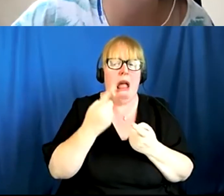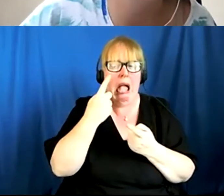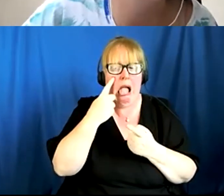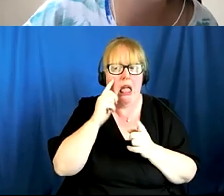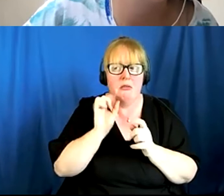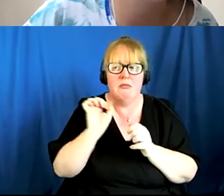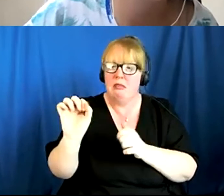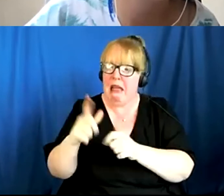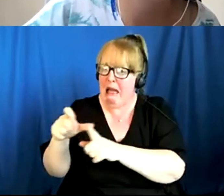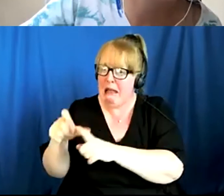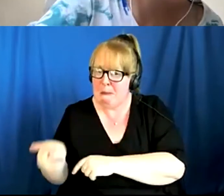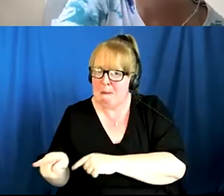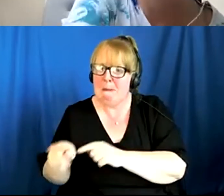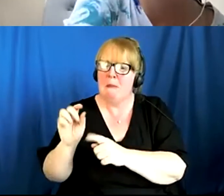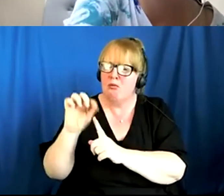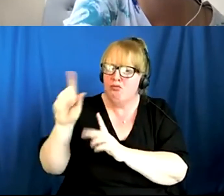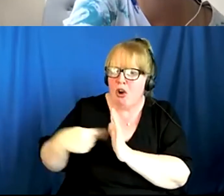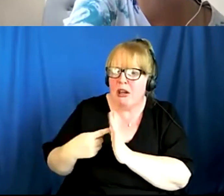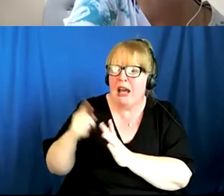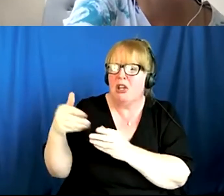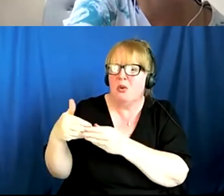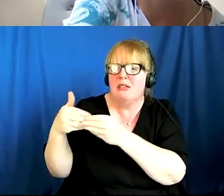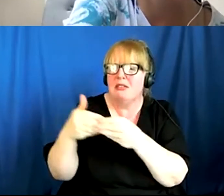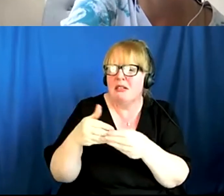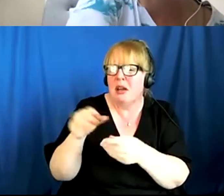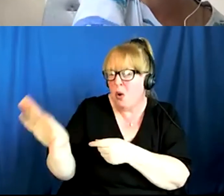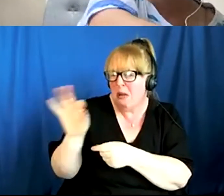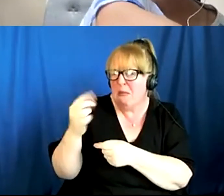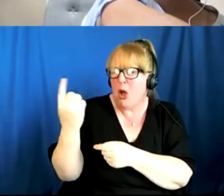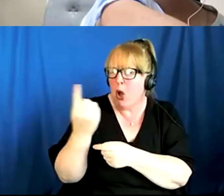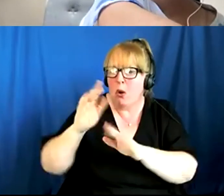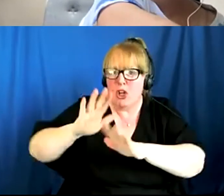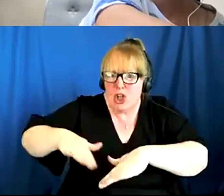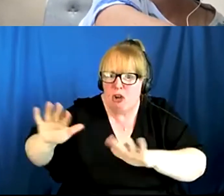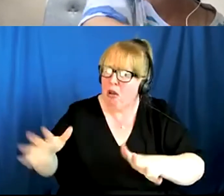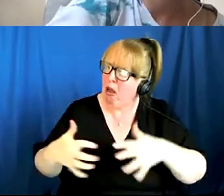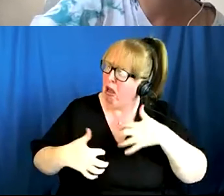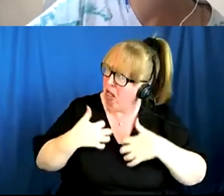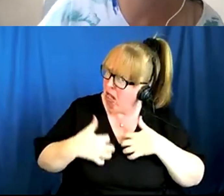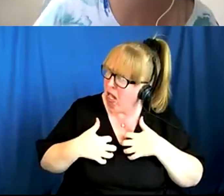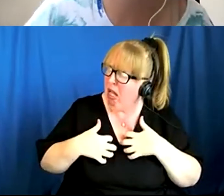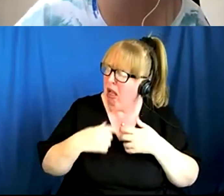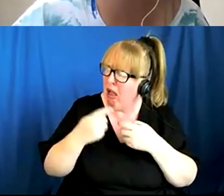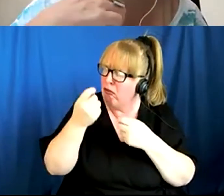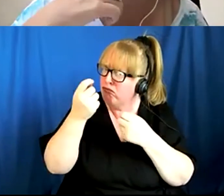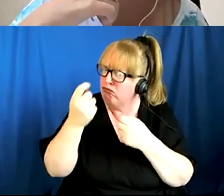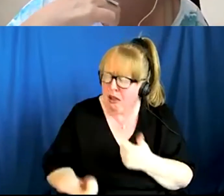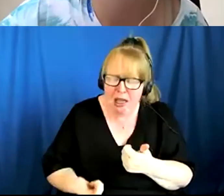you know, Adam, you were selected by children, which is an interesting and a rare sort of start of a project, but very embedded.